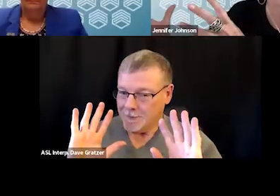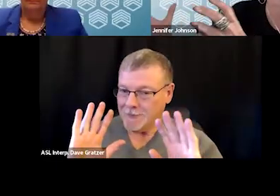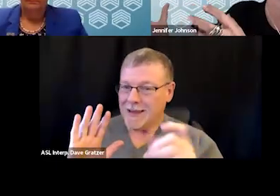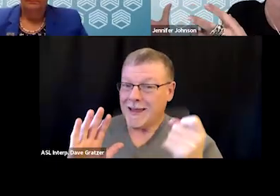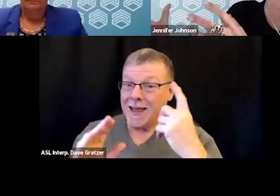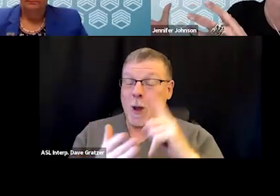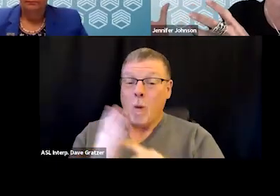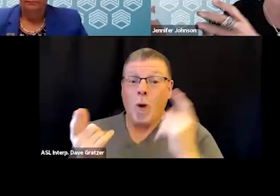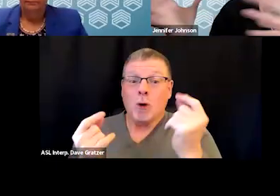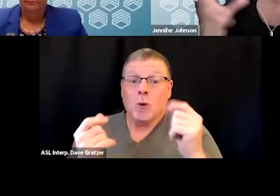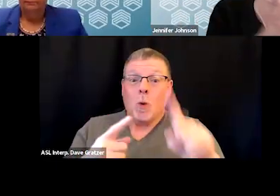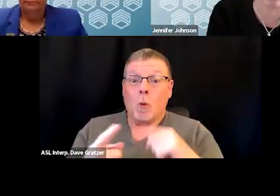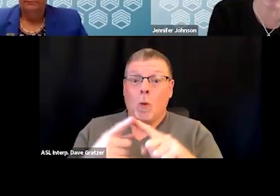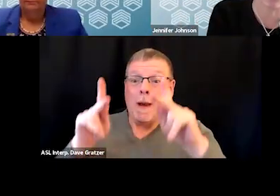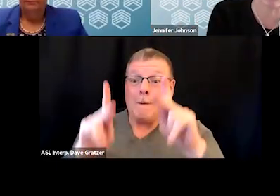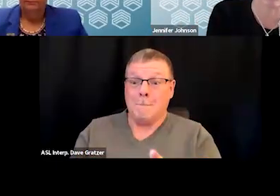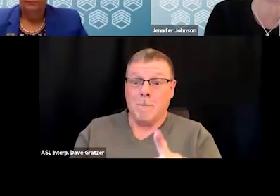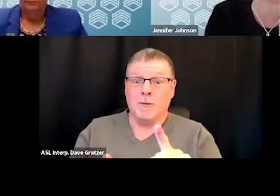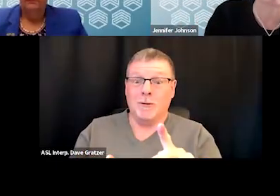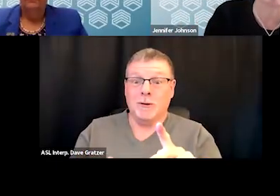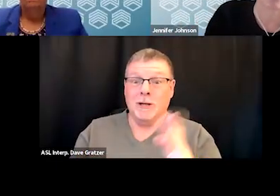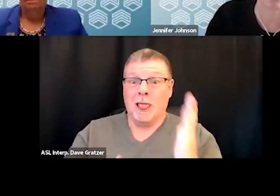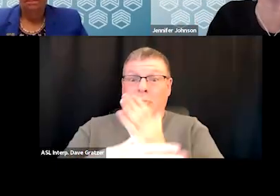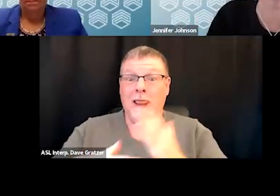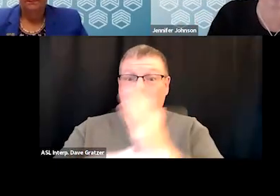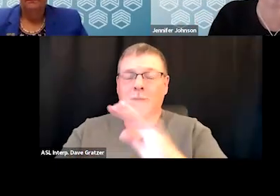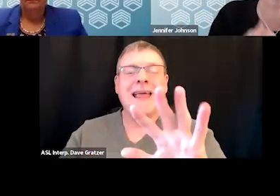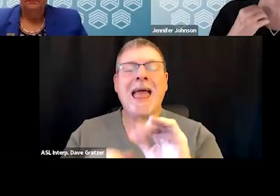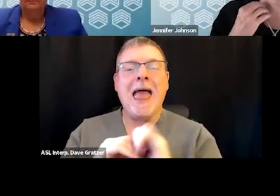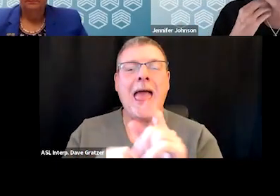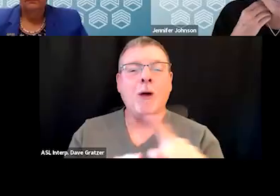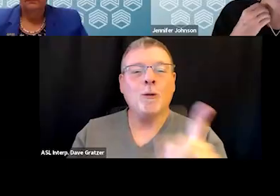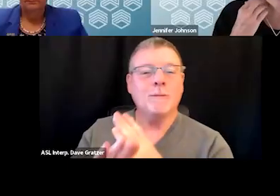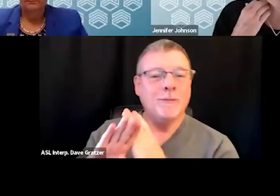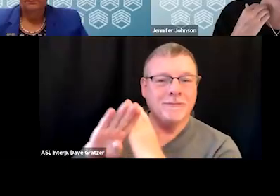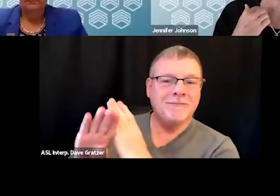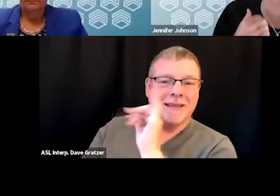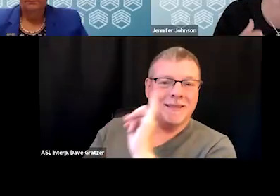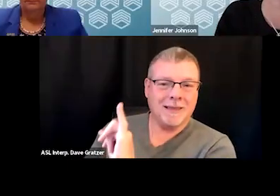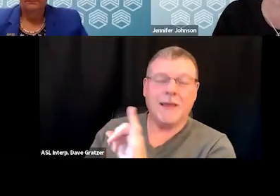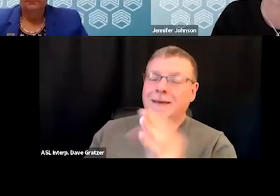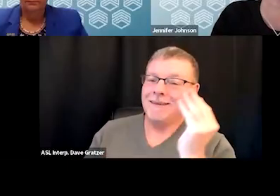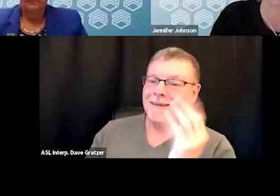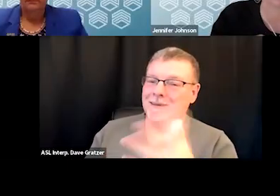someone's disruptive, how do we keep someone from being disruptive? And we have a lot of control when it comes to that.